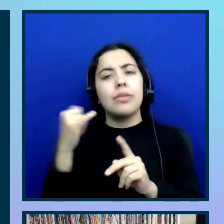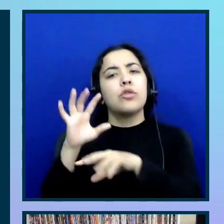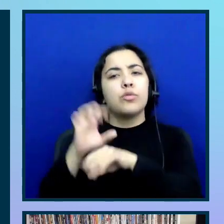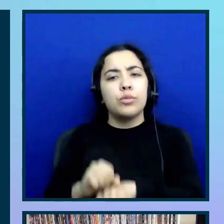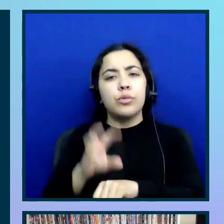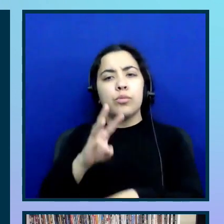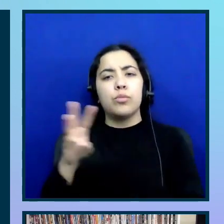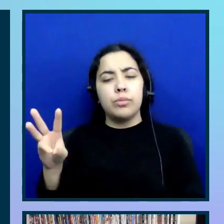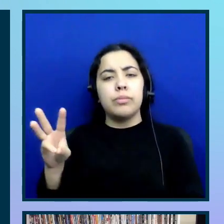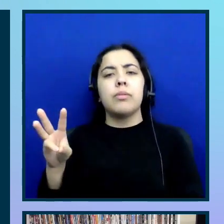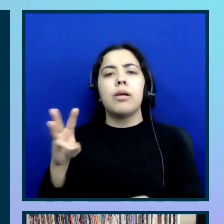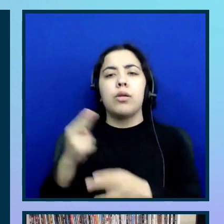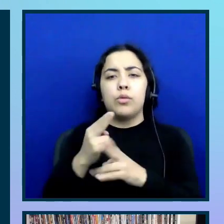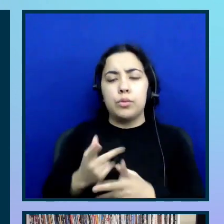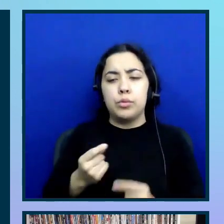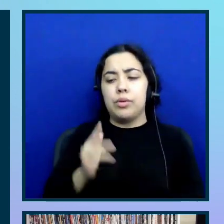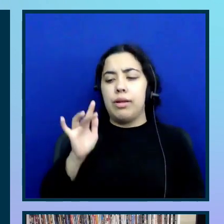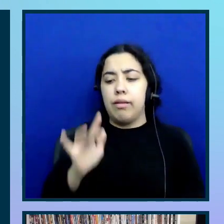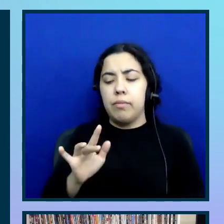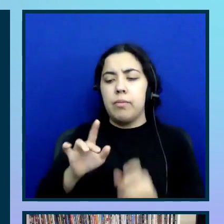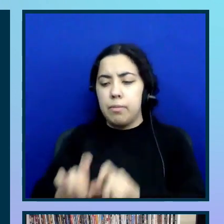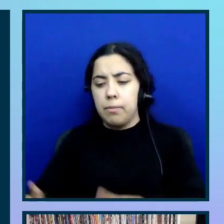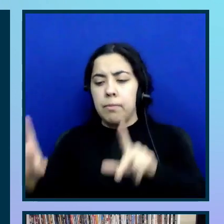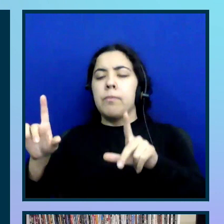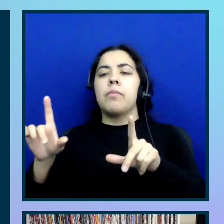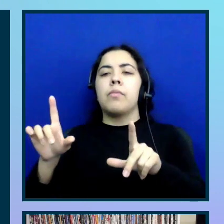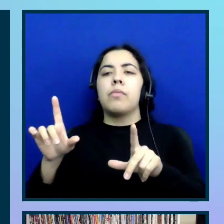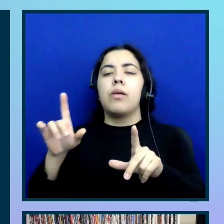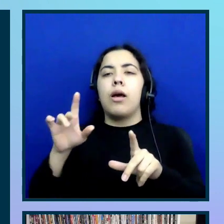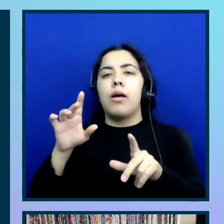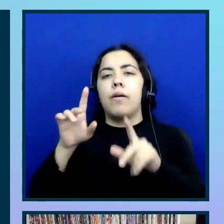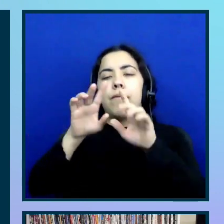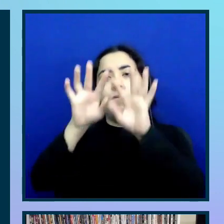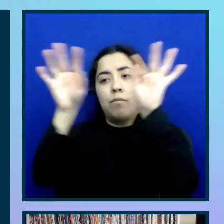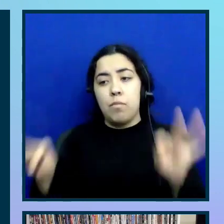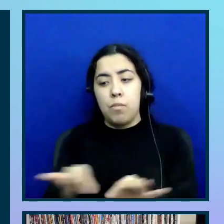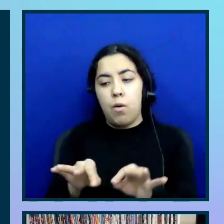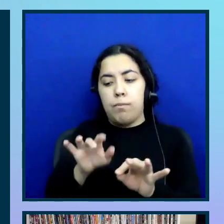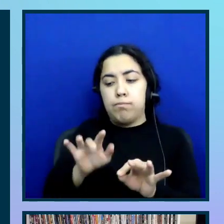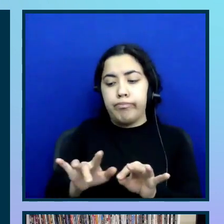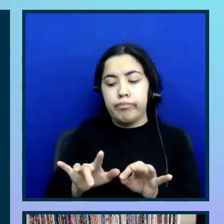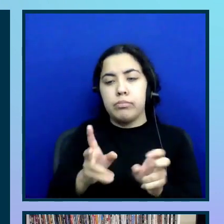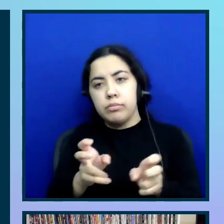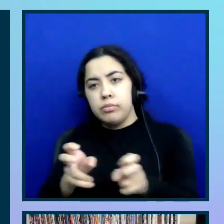the user would click a link or a button to submit a form and a full page refresh would occur. So at this point, the user's focus